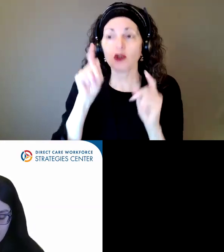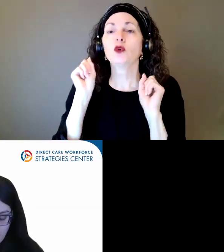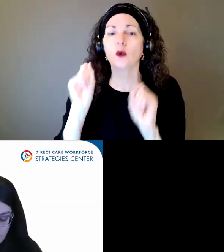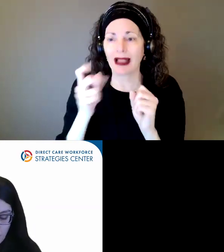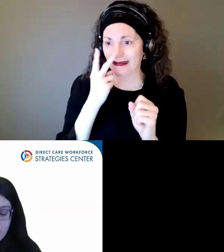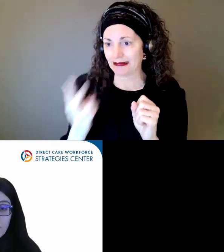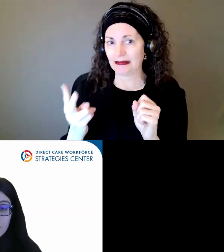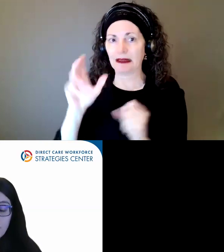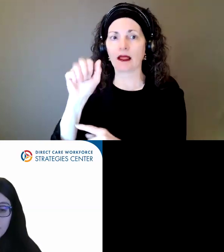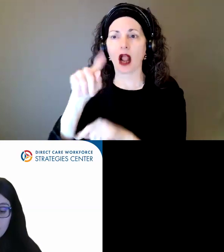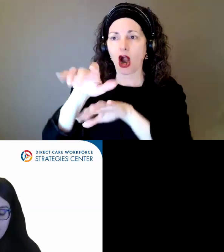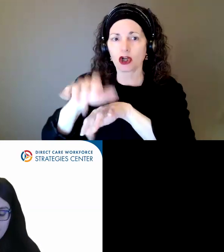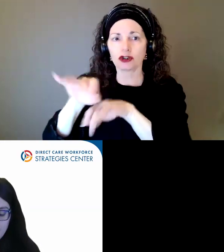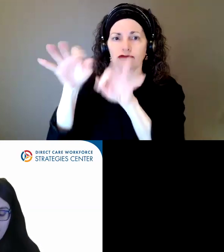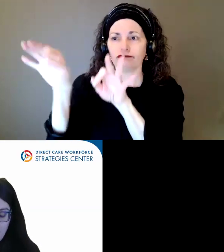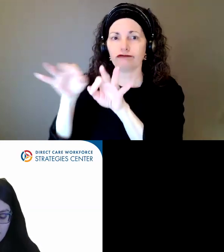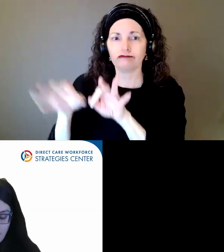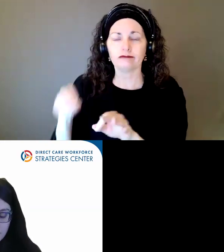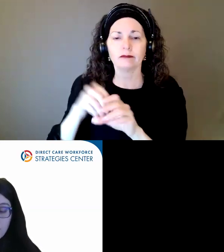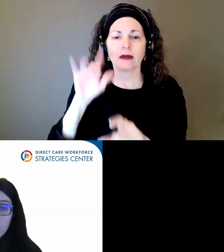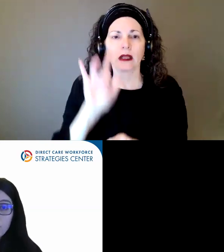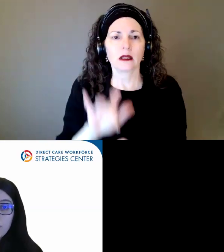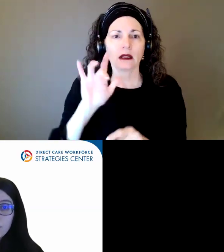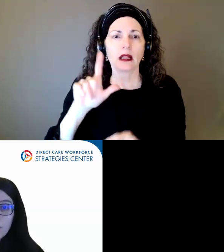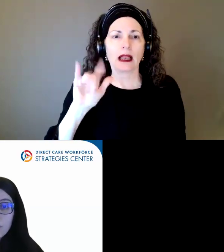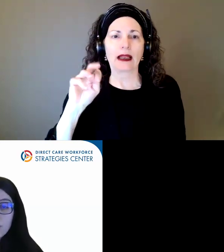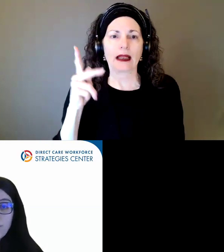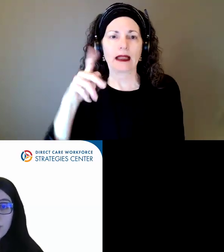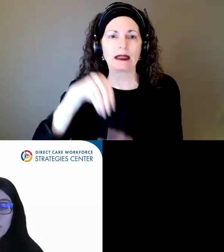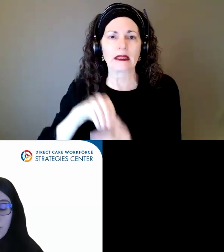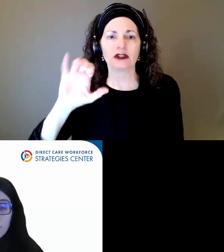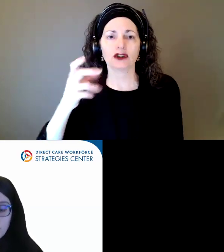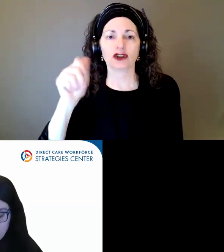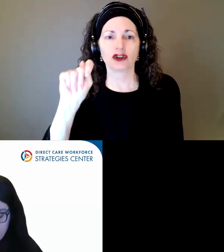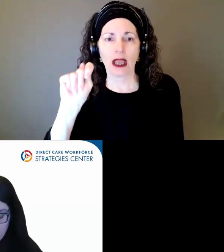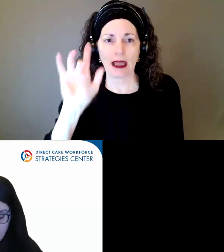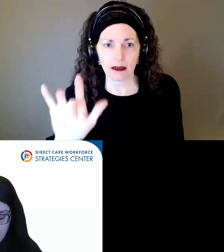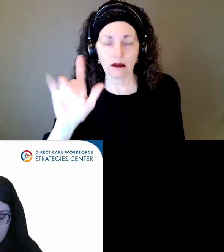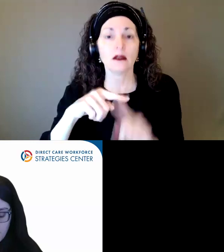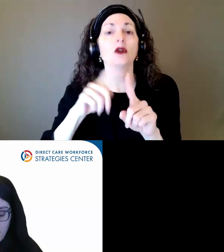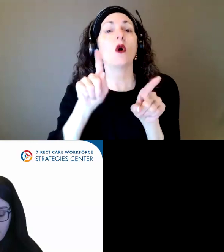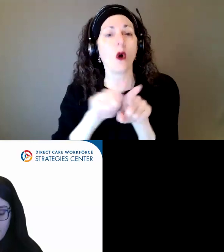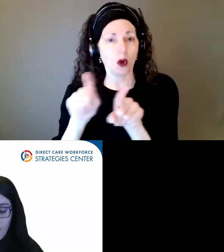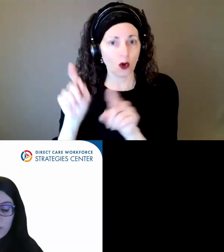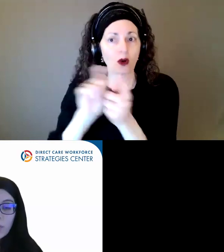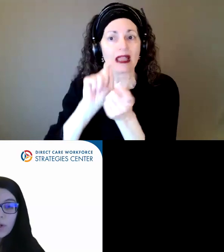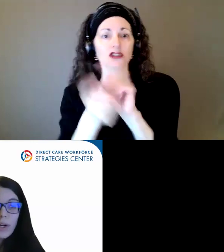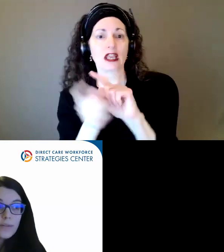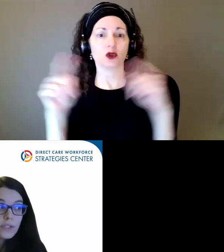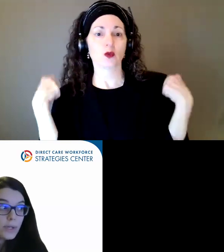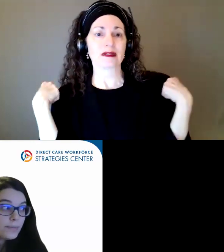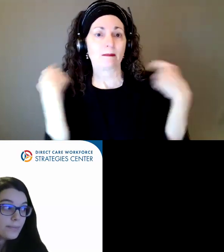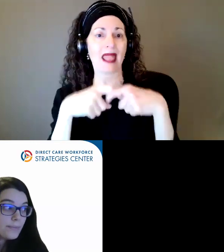CART will open in a separate screen, and the captions can also be switched to Spanish language interpretation in the upper righthand corner of the screen.